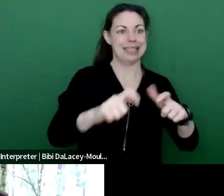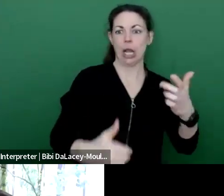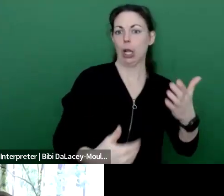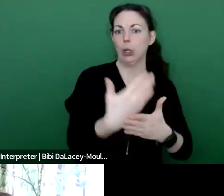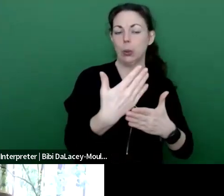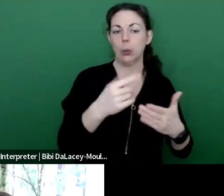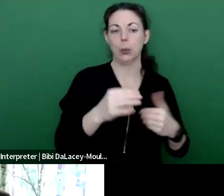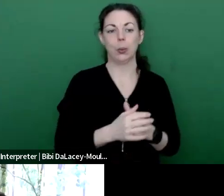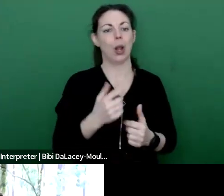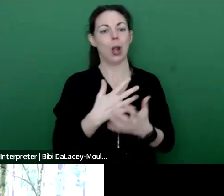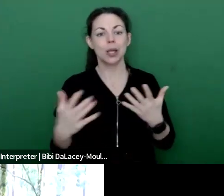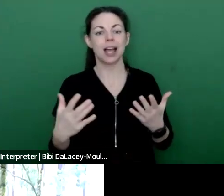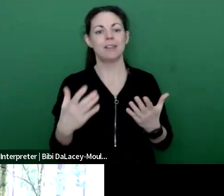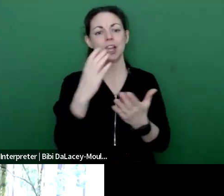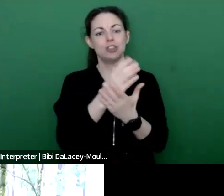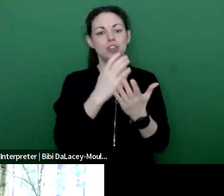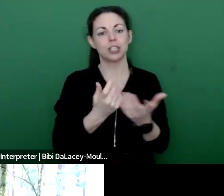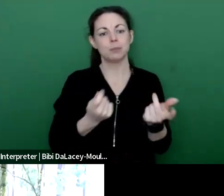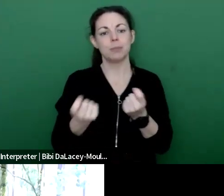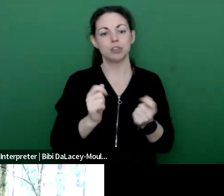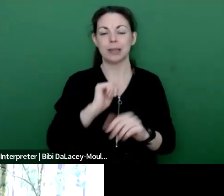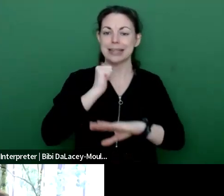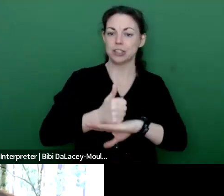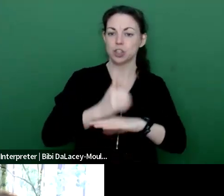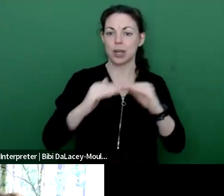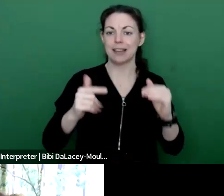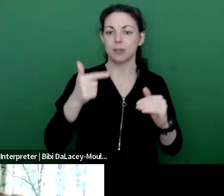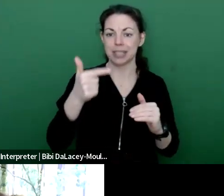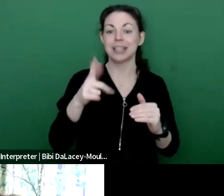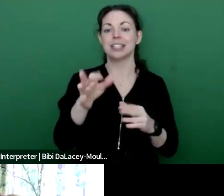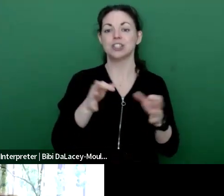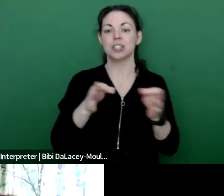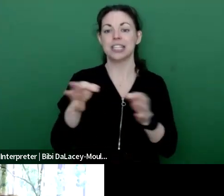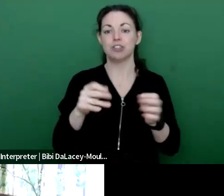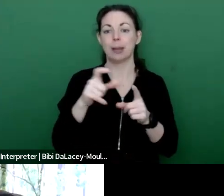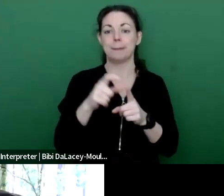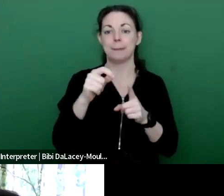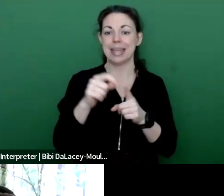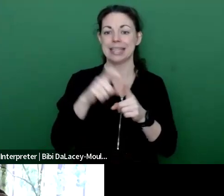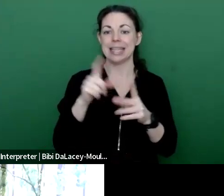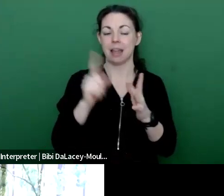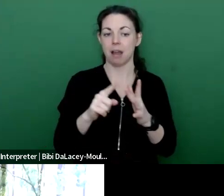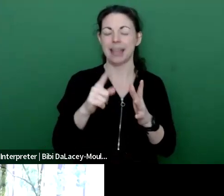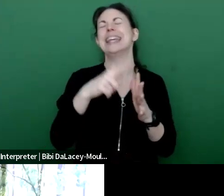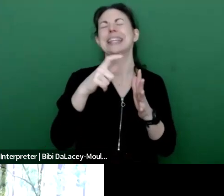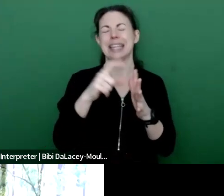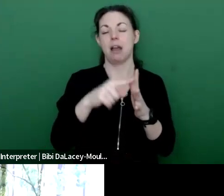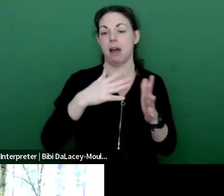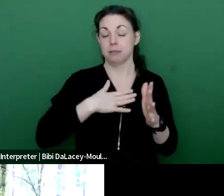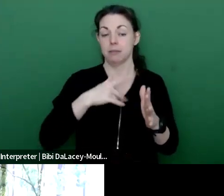Chartered Management Institute Level 7 in strategic EDI. I would say some of that is to